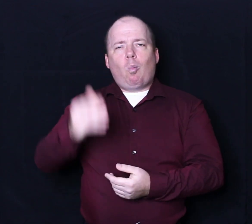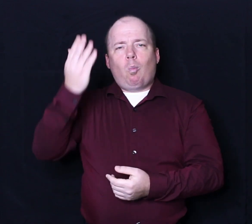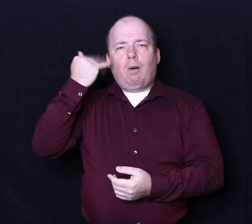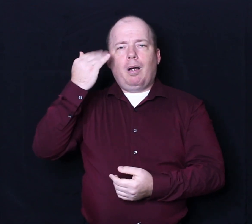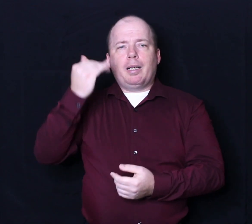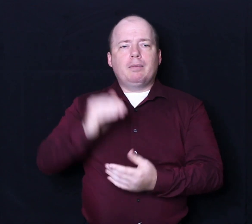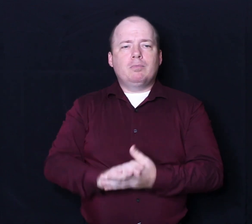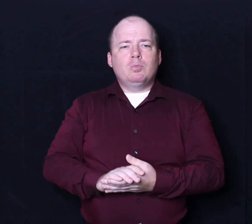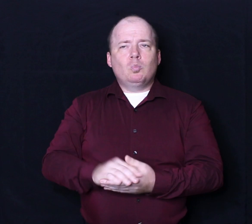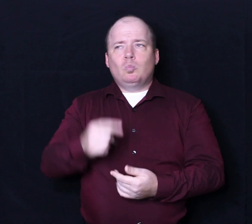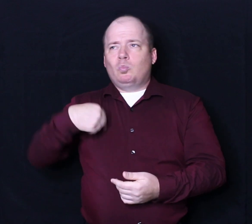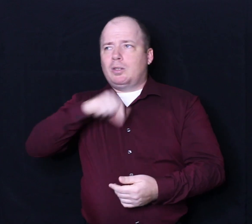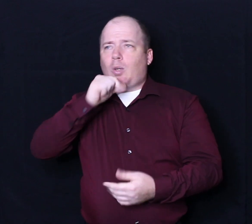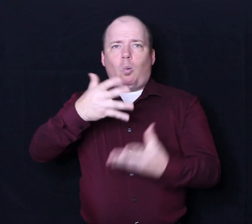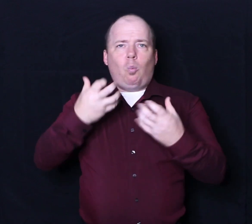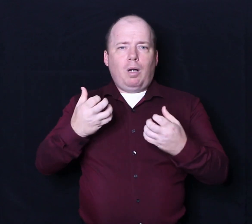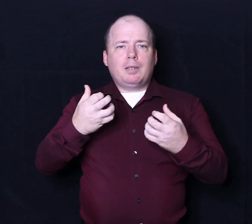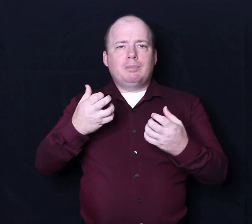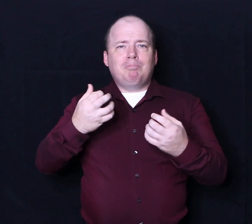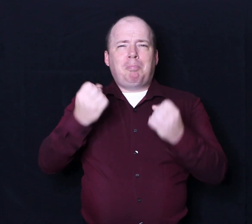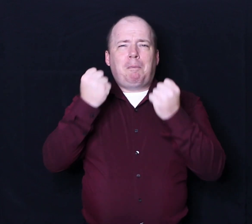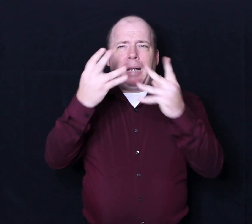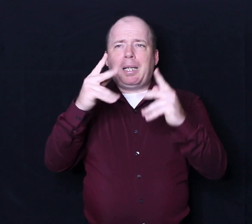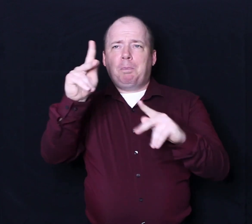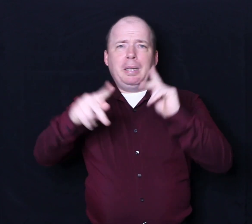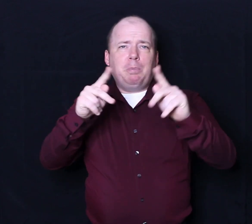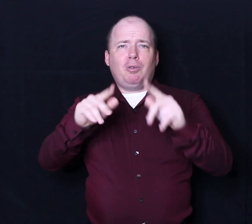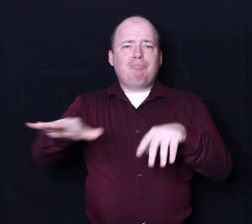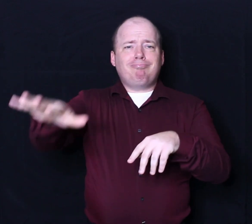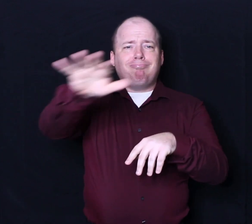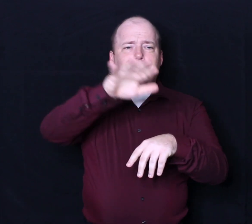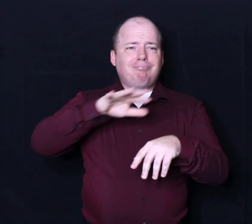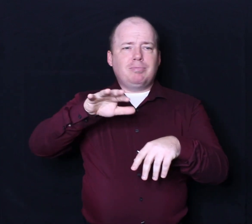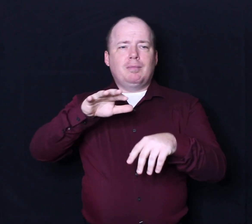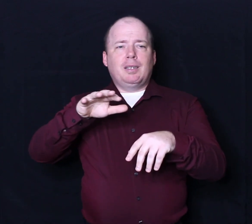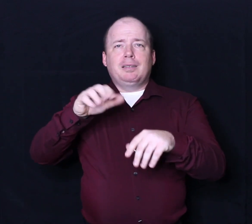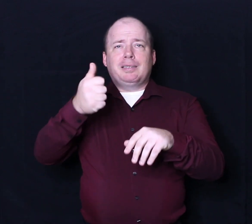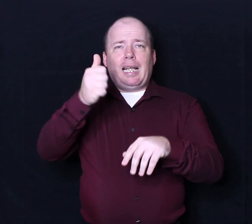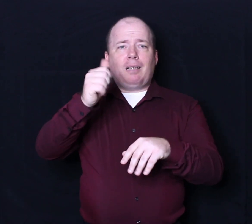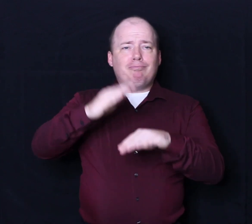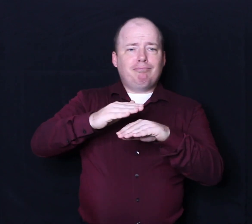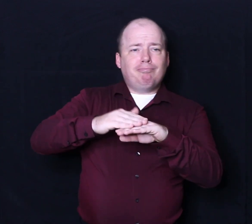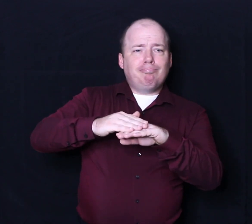Why this? We do not want many people, only at least 10 people